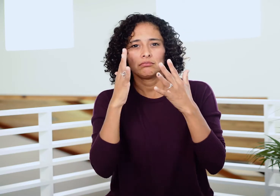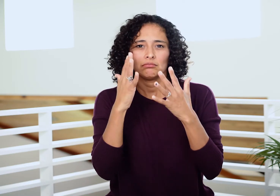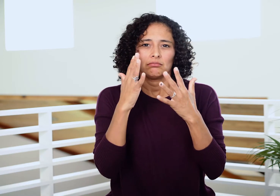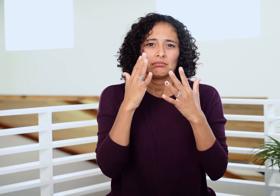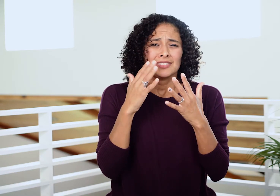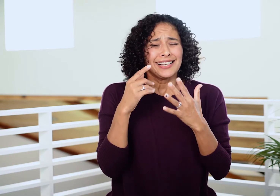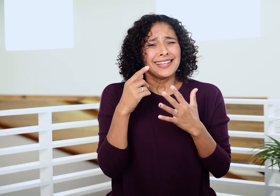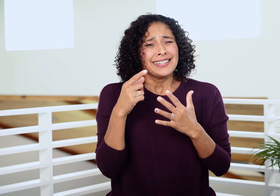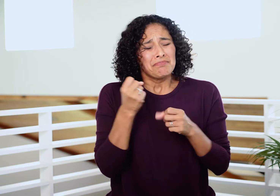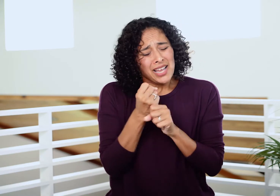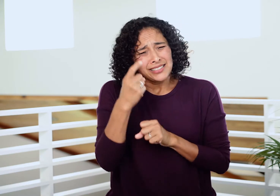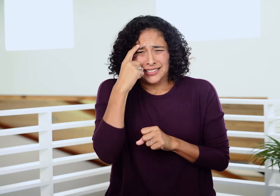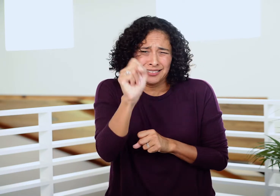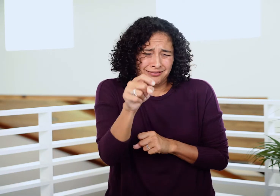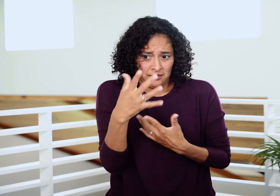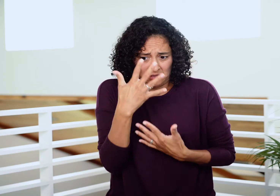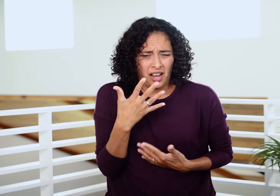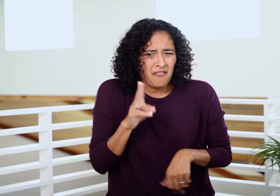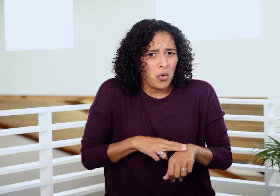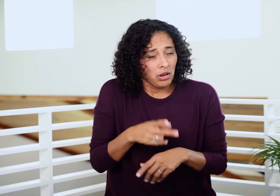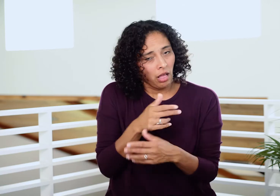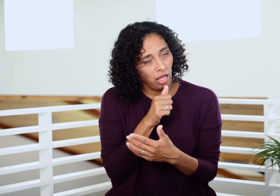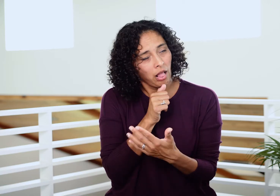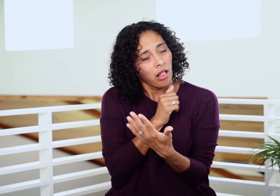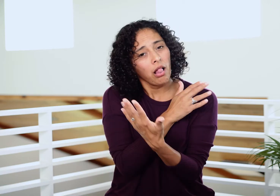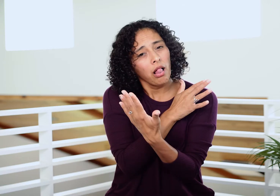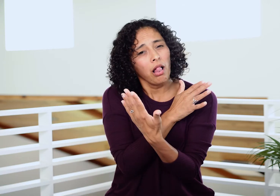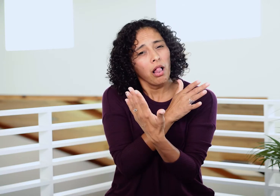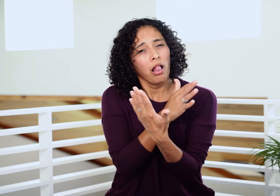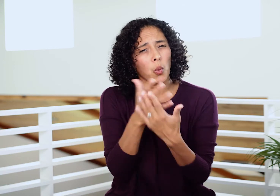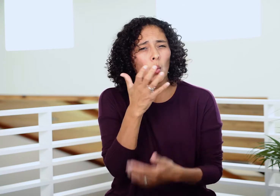which makes sense given all he’s been through.